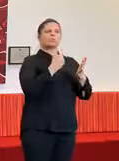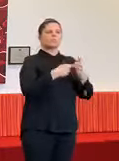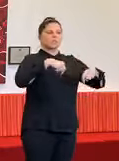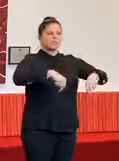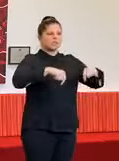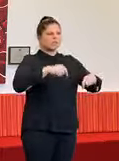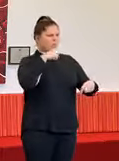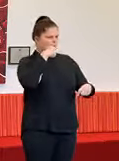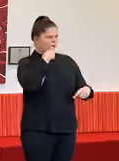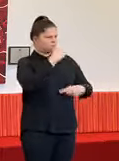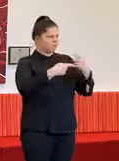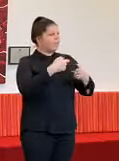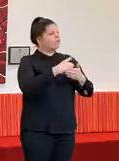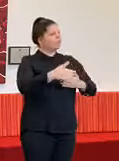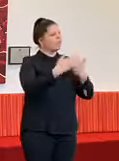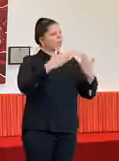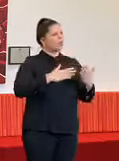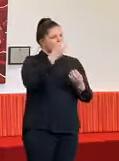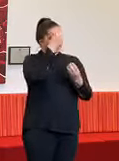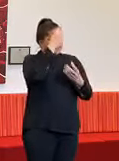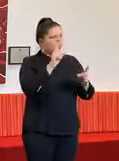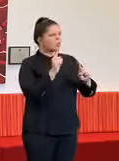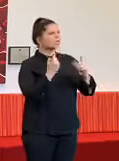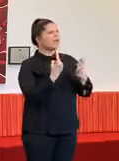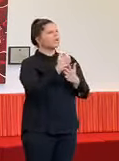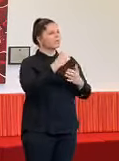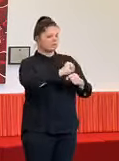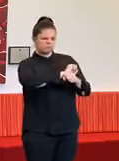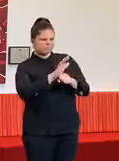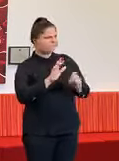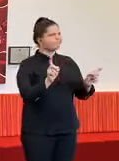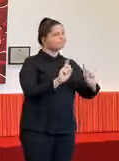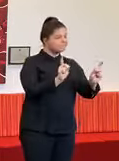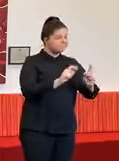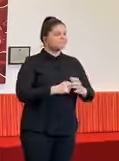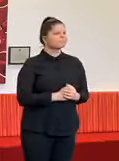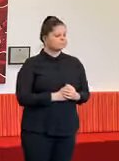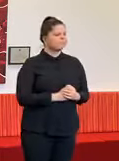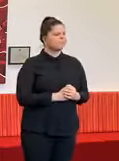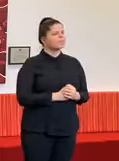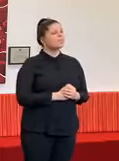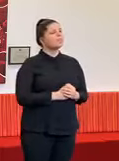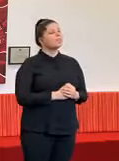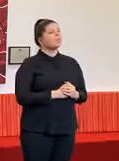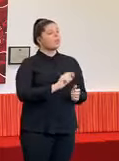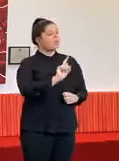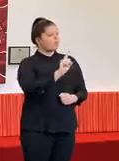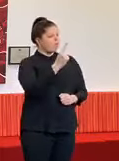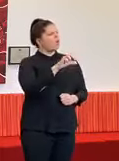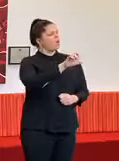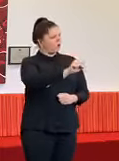issues. I just want to give a couple of points first of all and then we'll have